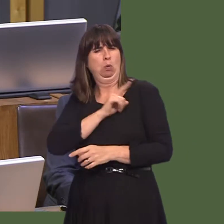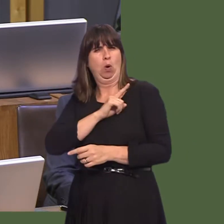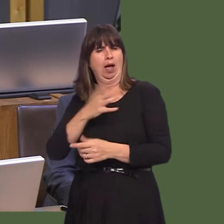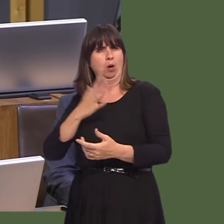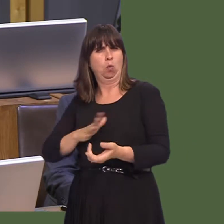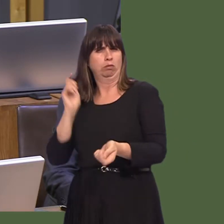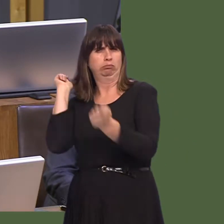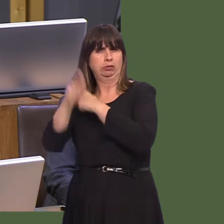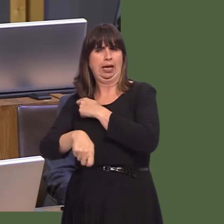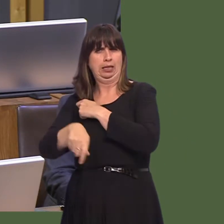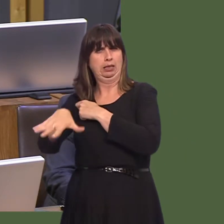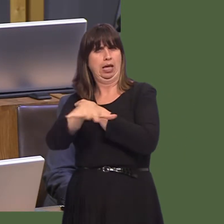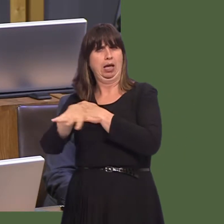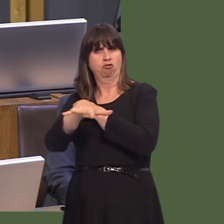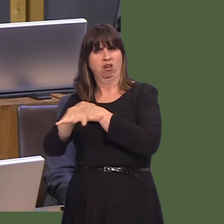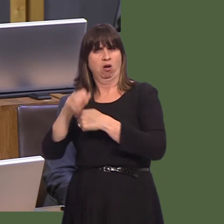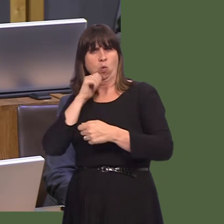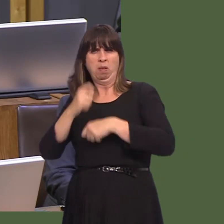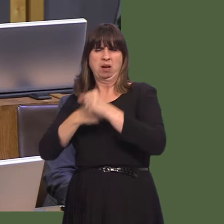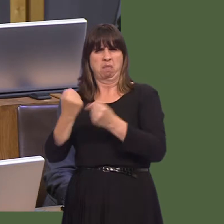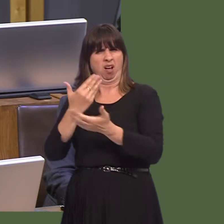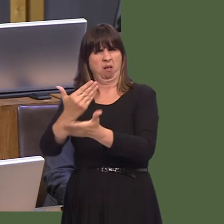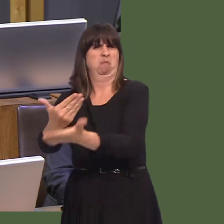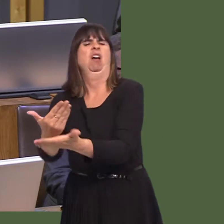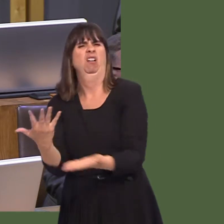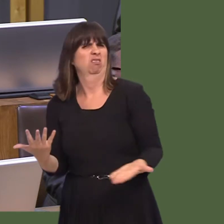So, do you agree that, at a time when the city region is bringing councils together